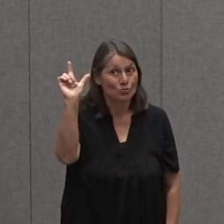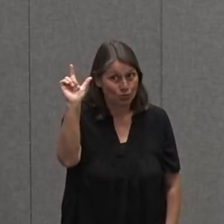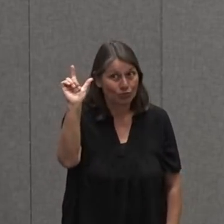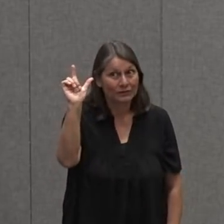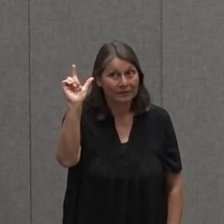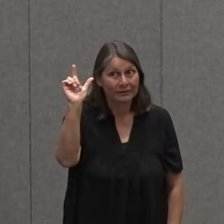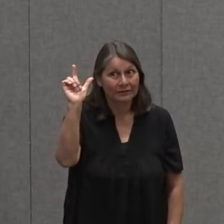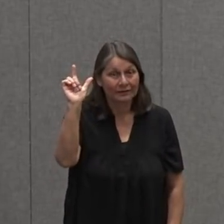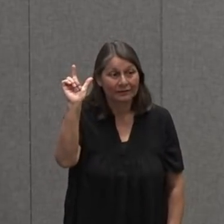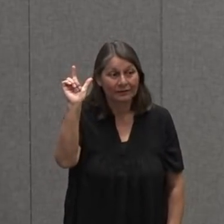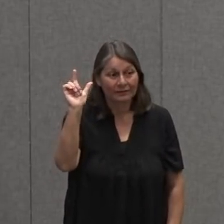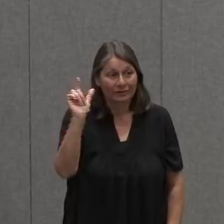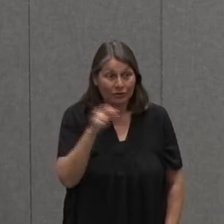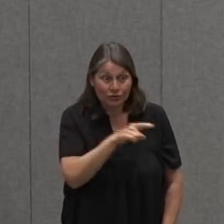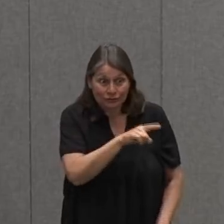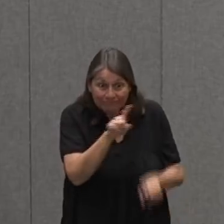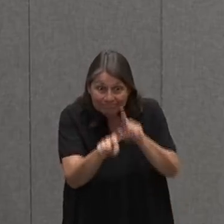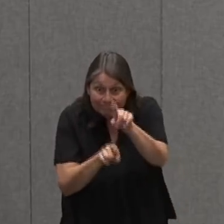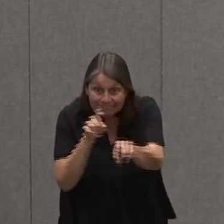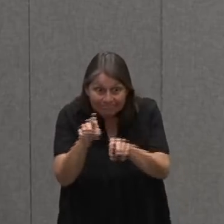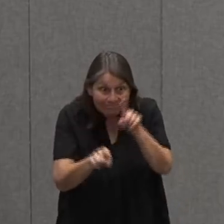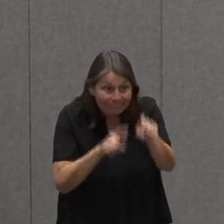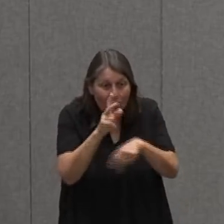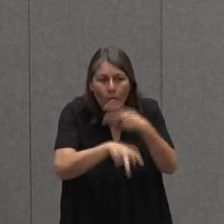Does anybody know what kind of moon we had?